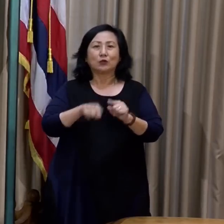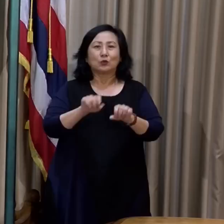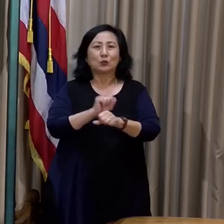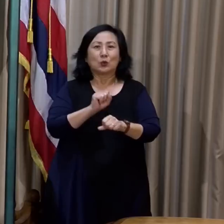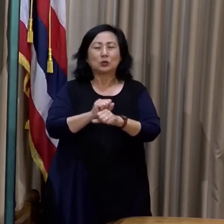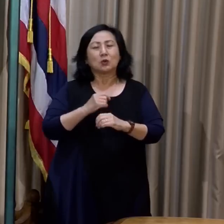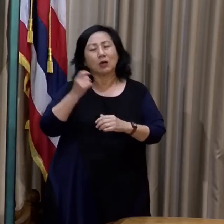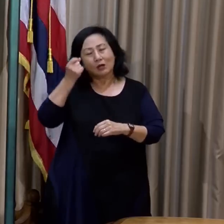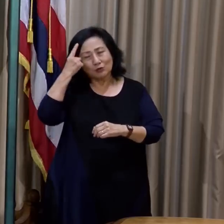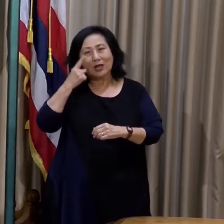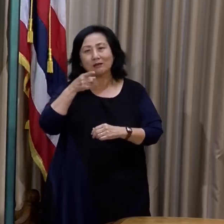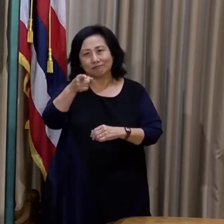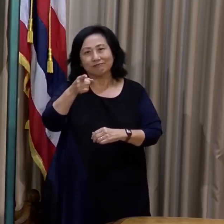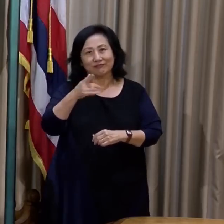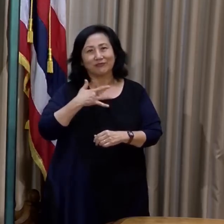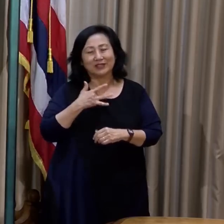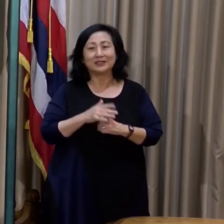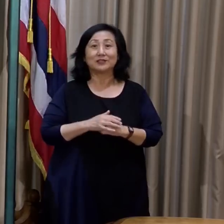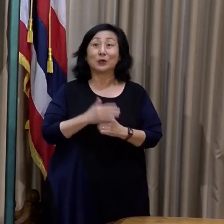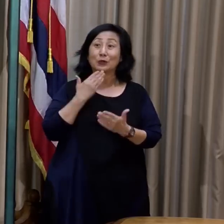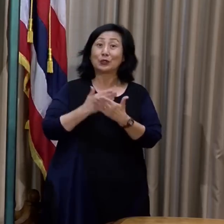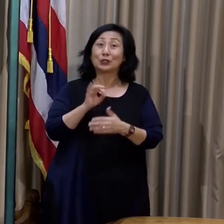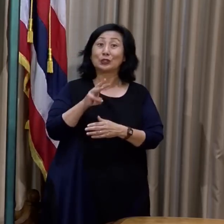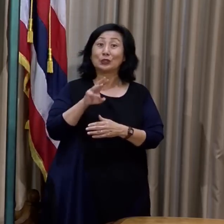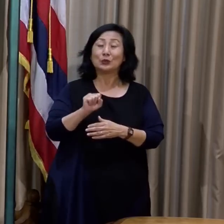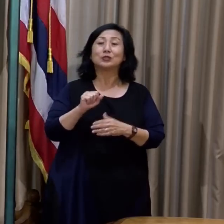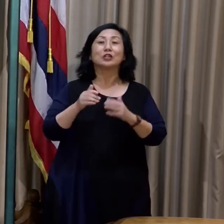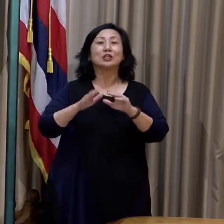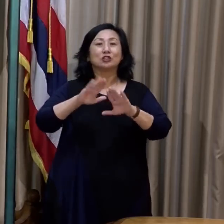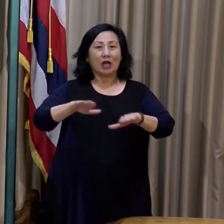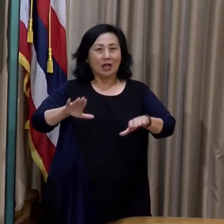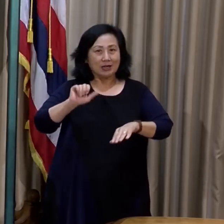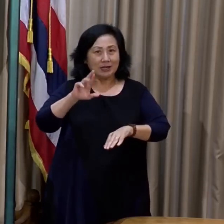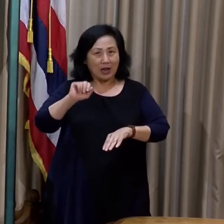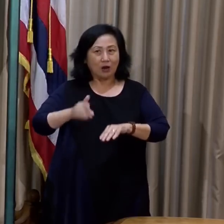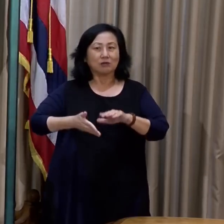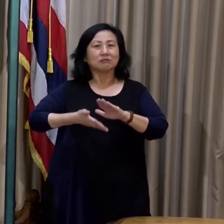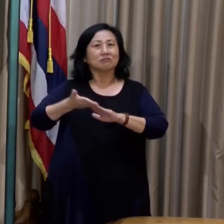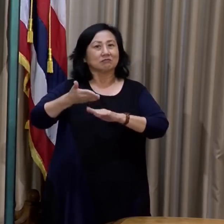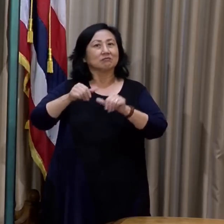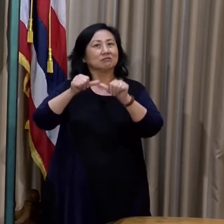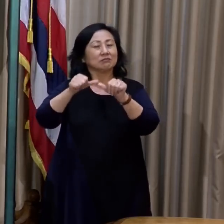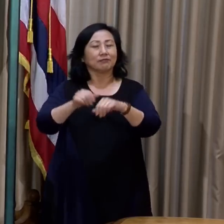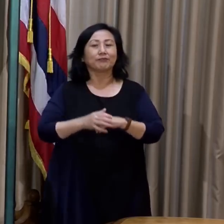THAT I COULD NOT BE WORKING IF WE DID NOT HAVE CHILDCARE FOR OUR CHILDREN.